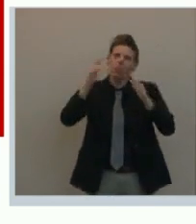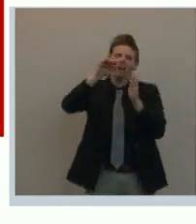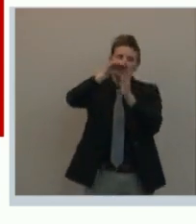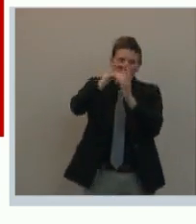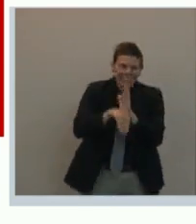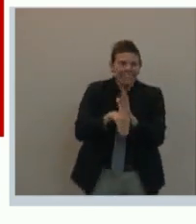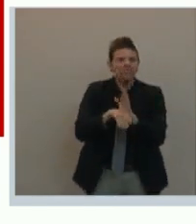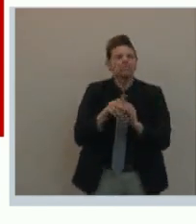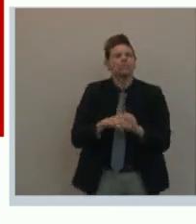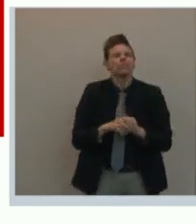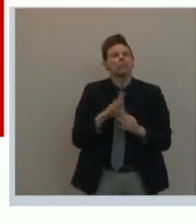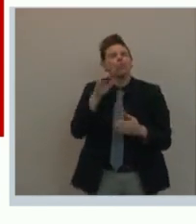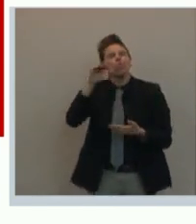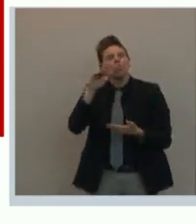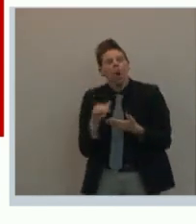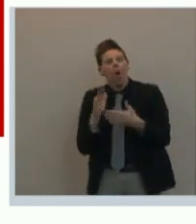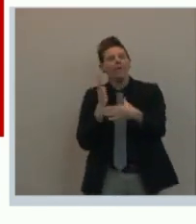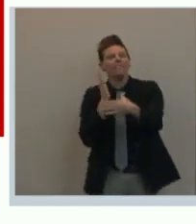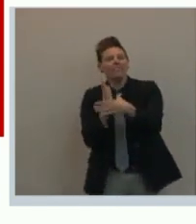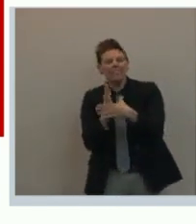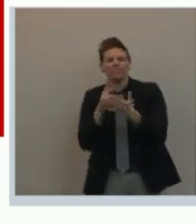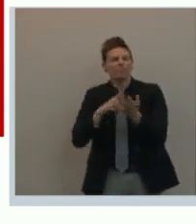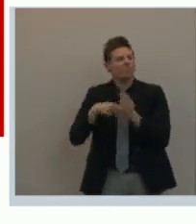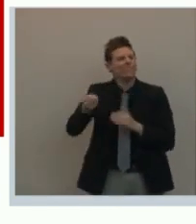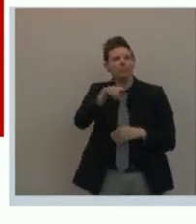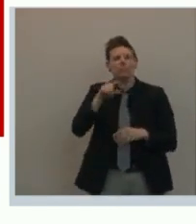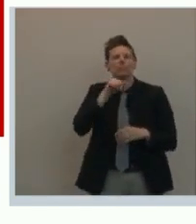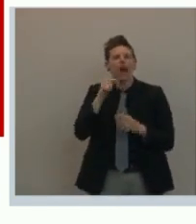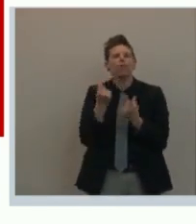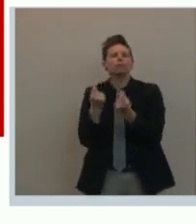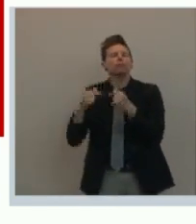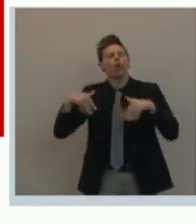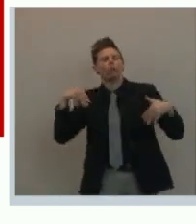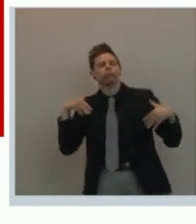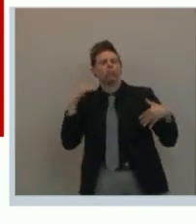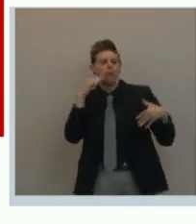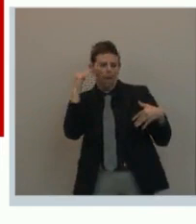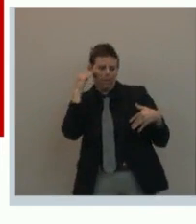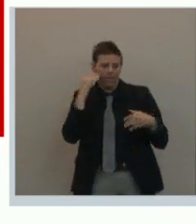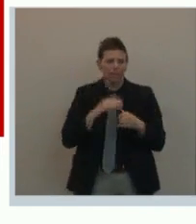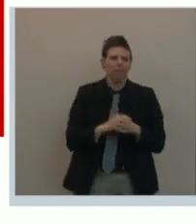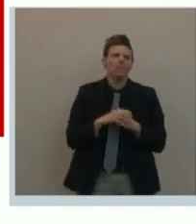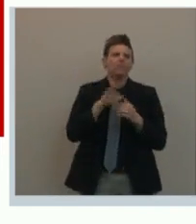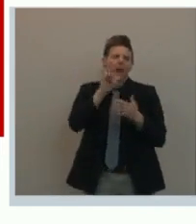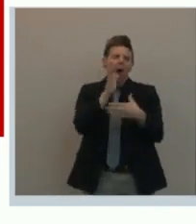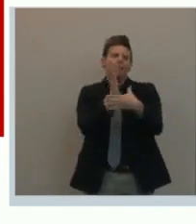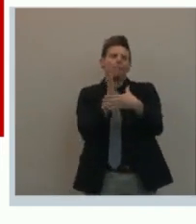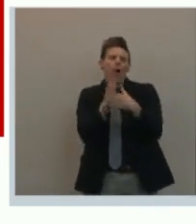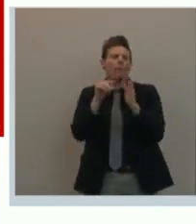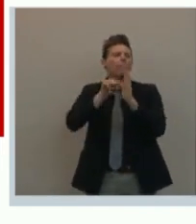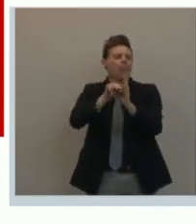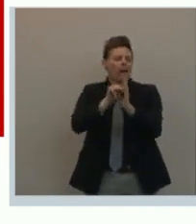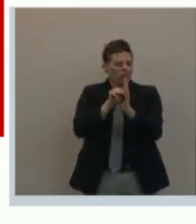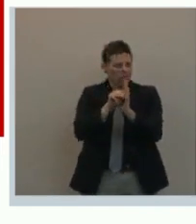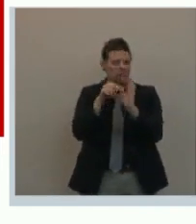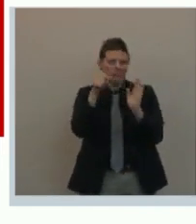TO STAY AT HOME. INTO PREVENT SURGE -- AND PREVENT A SURGE THAT YOU CAN SEE IN THE LOW INTERVENTION MODEL.